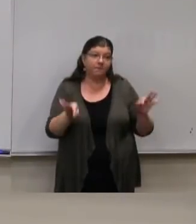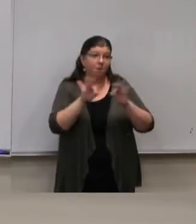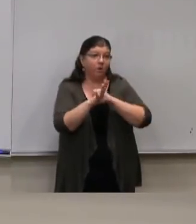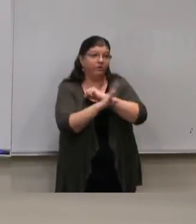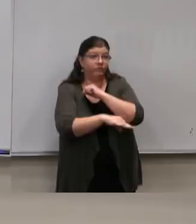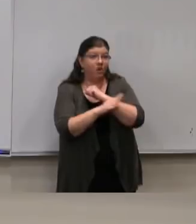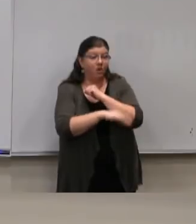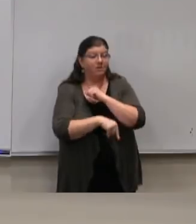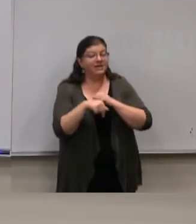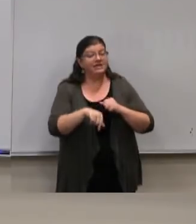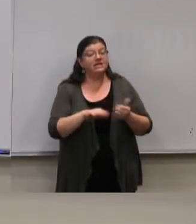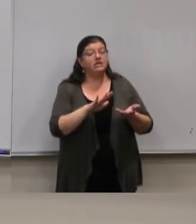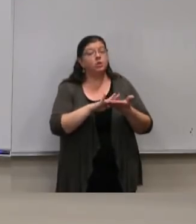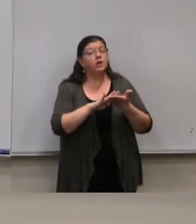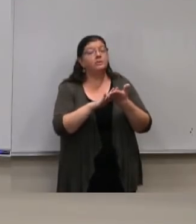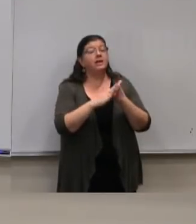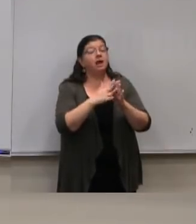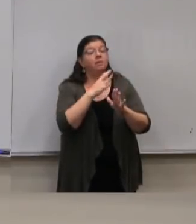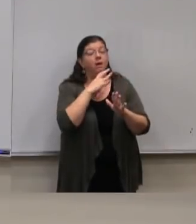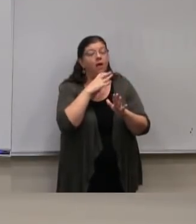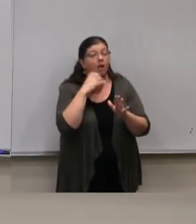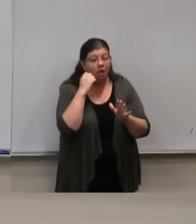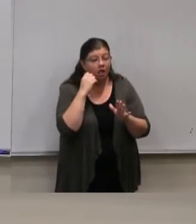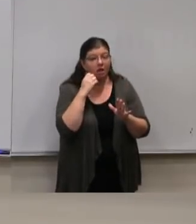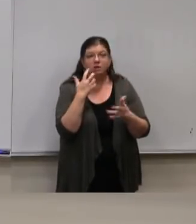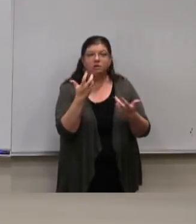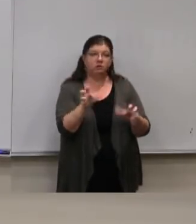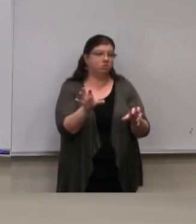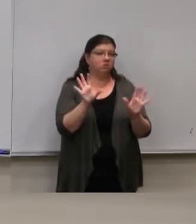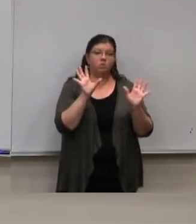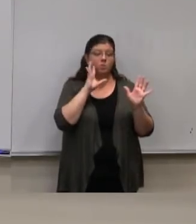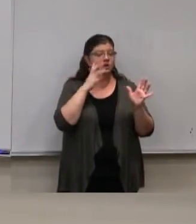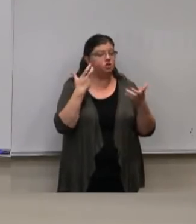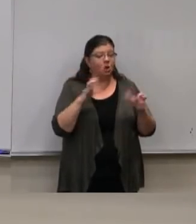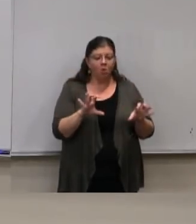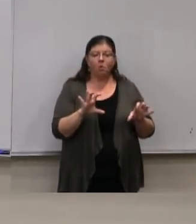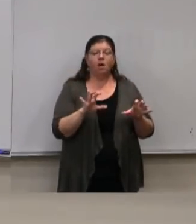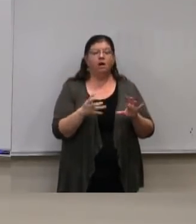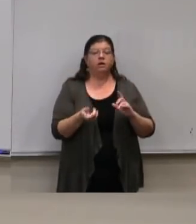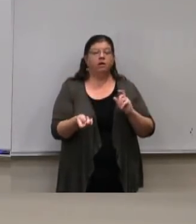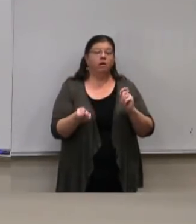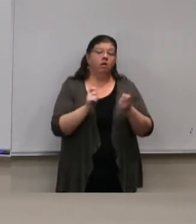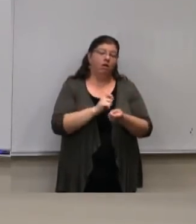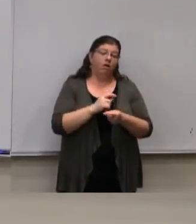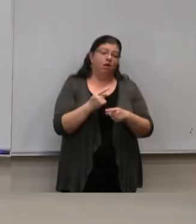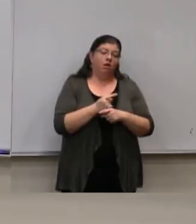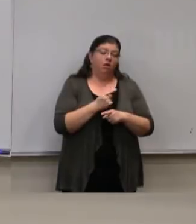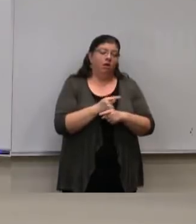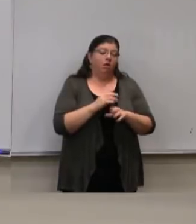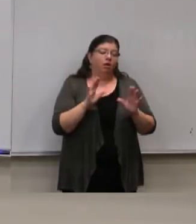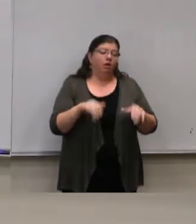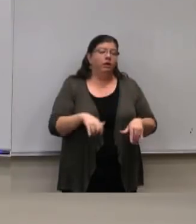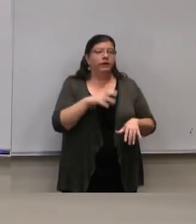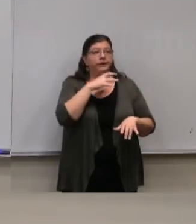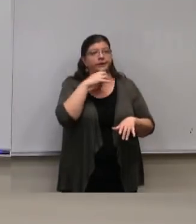to start to seem like old hat and we can't fall into just a regular oh, we just do this, we got to maintain